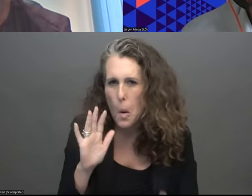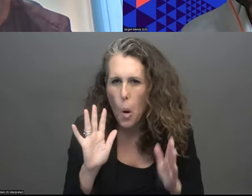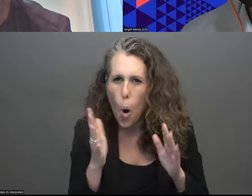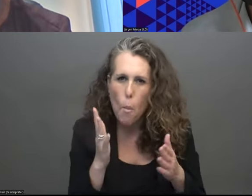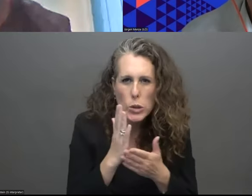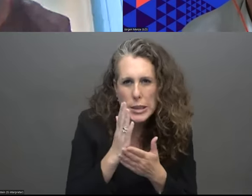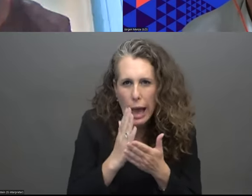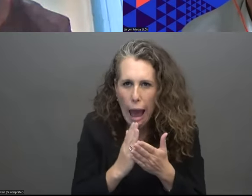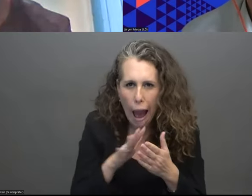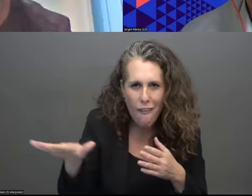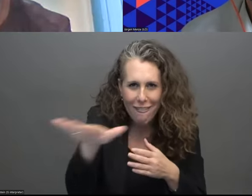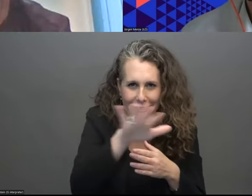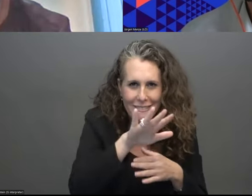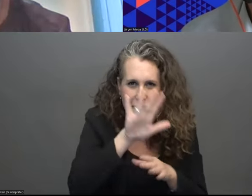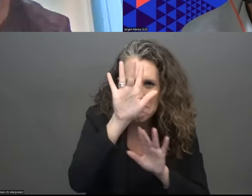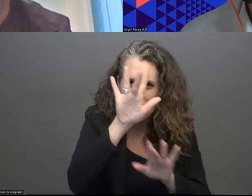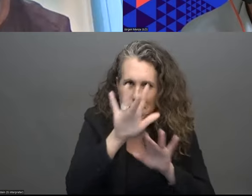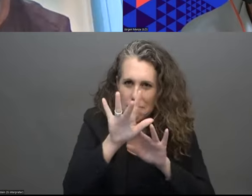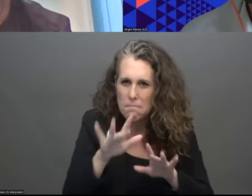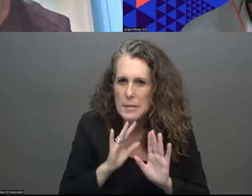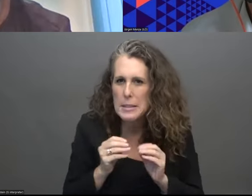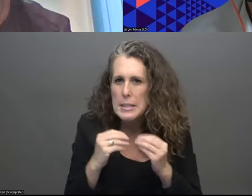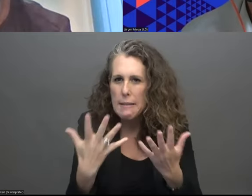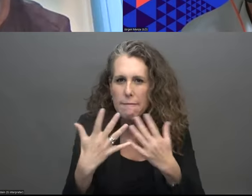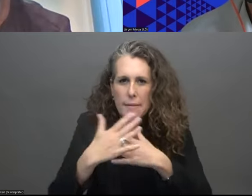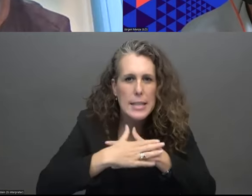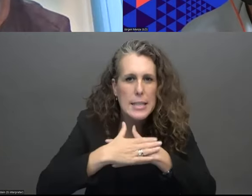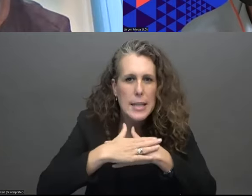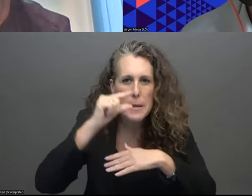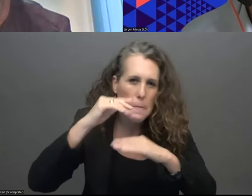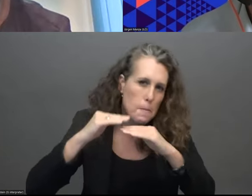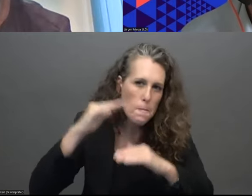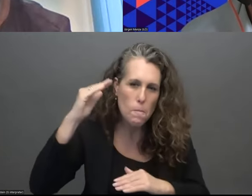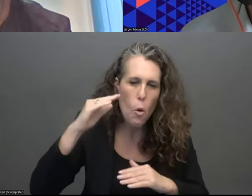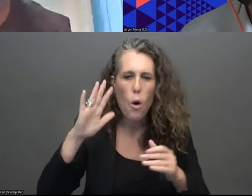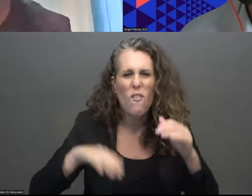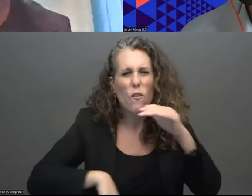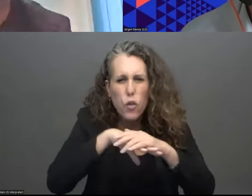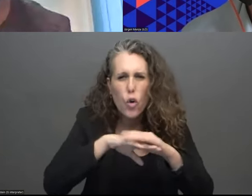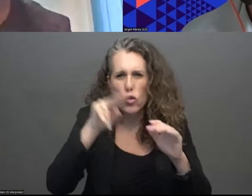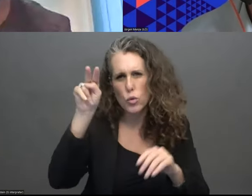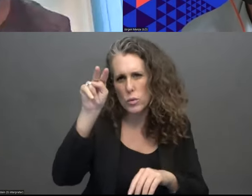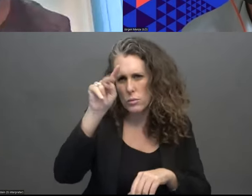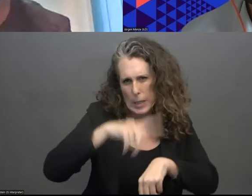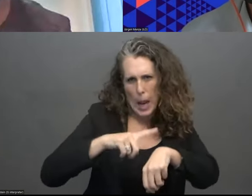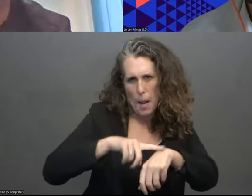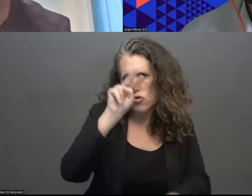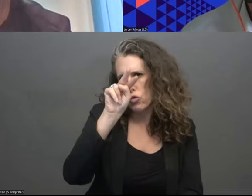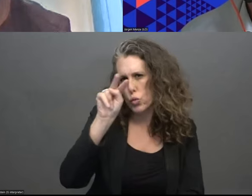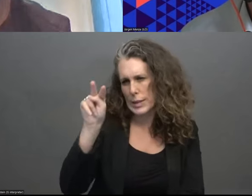16:01:44 Just also to give people a chance to read it properly and take a decision. We